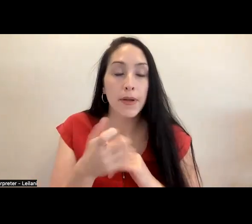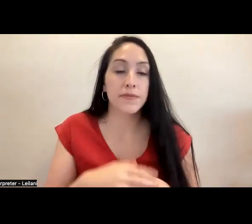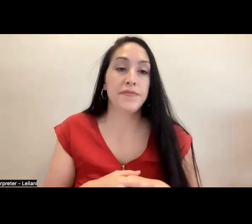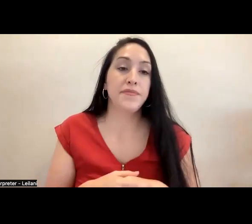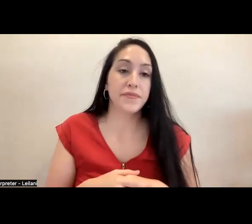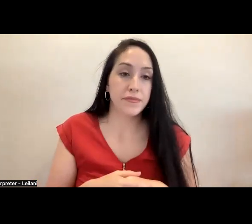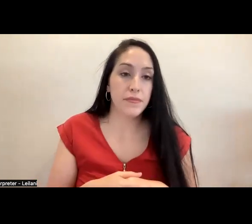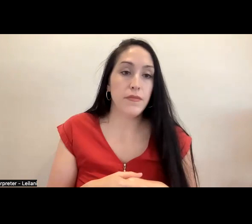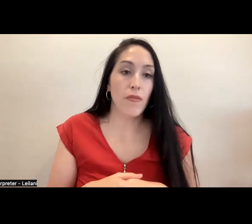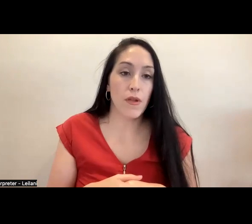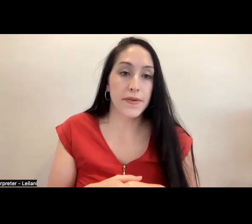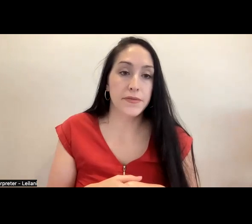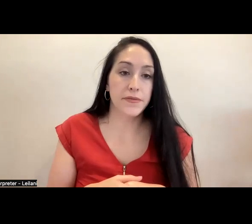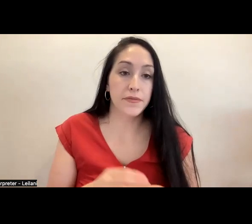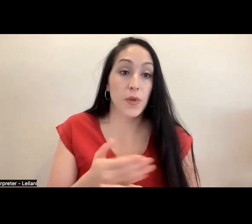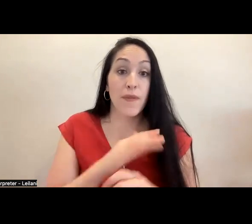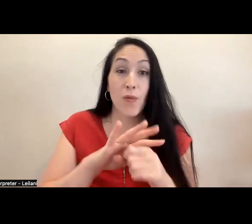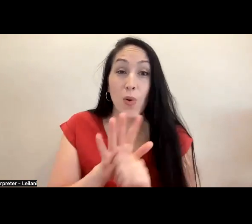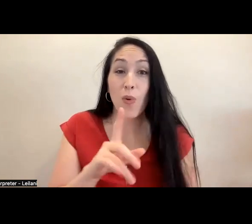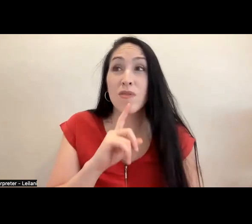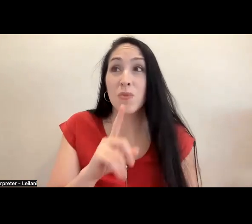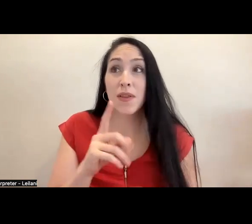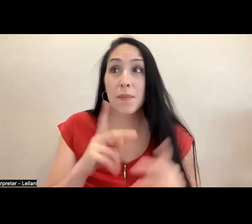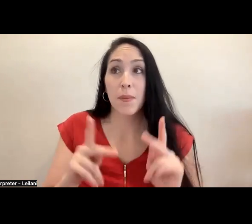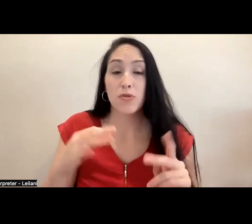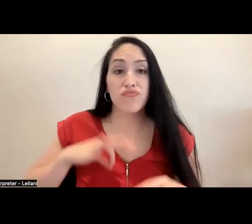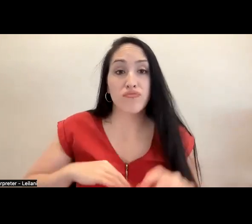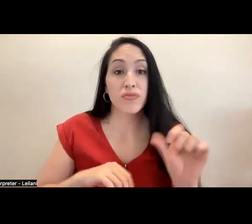1015 annually sits in the market's been a lot more boss.